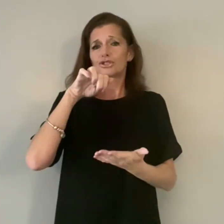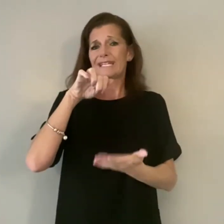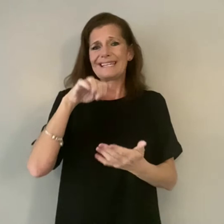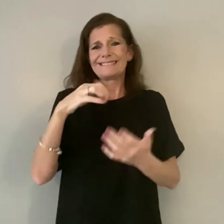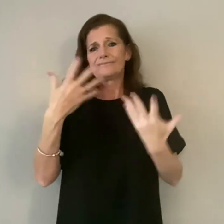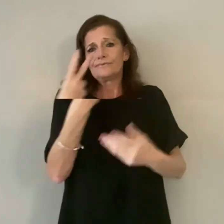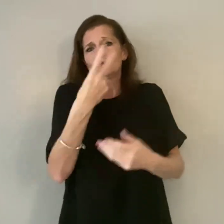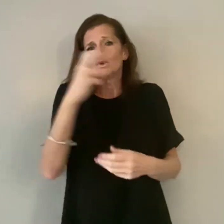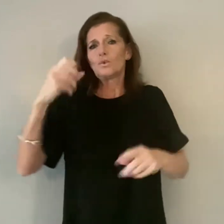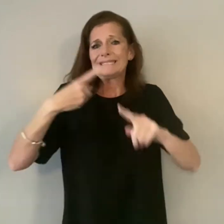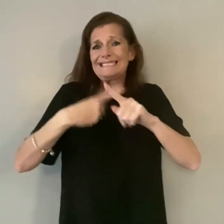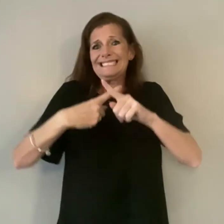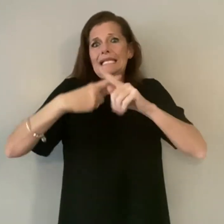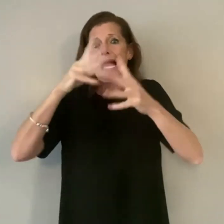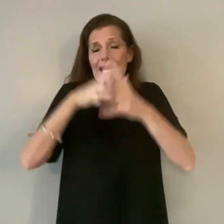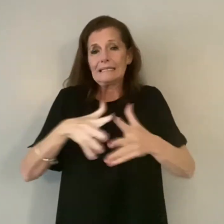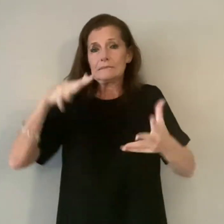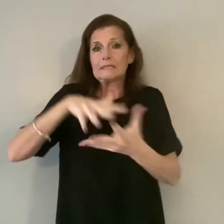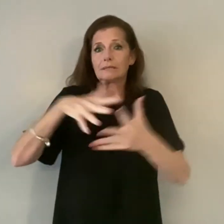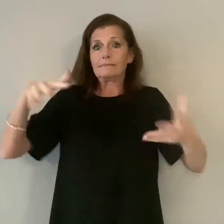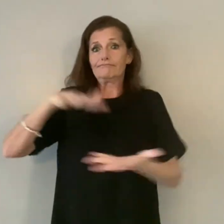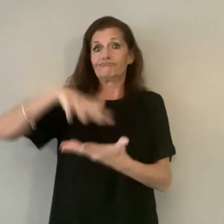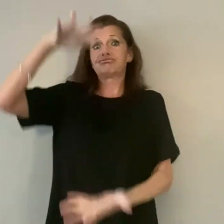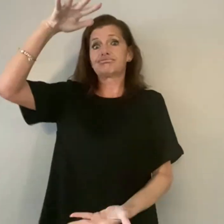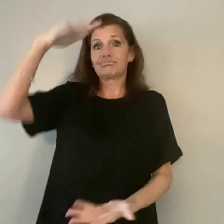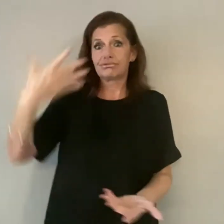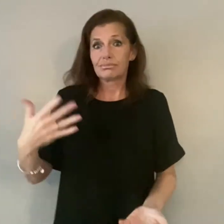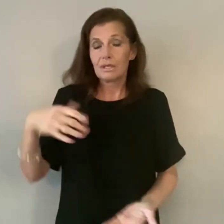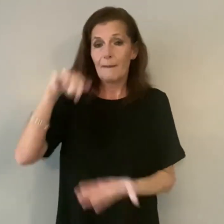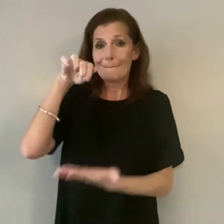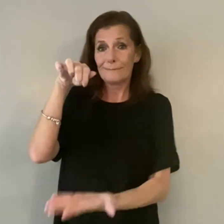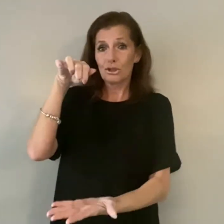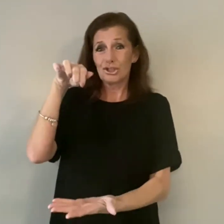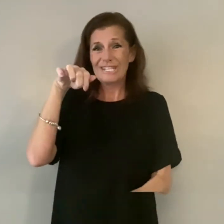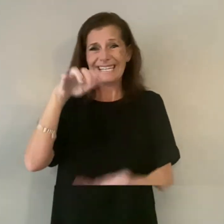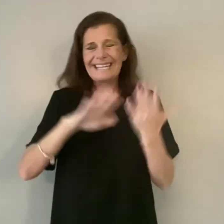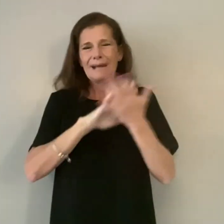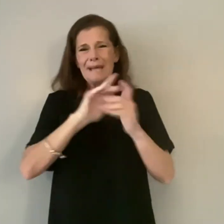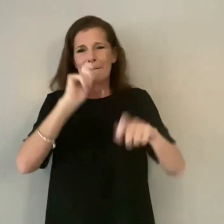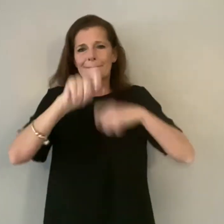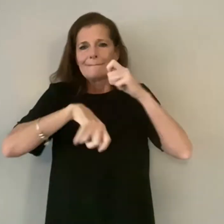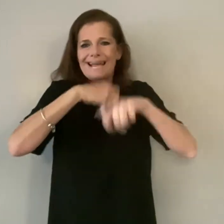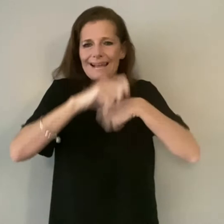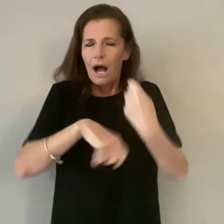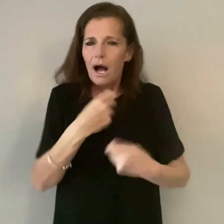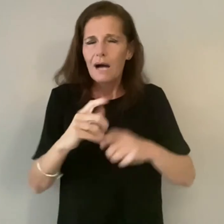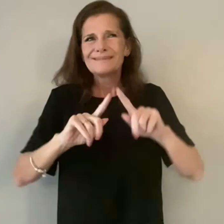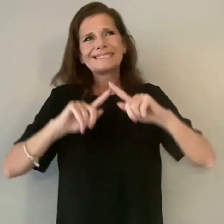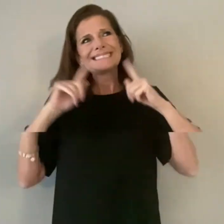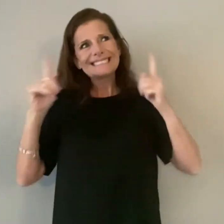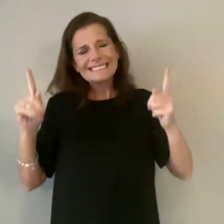I don't know, 10, 15, 20 times that a Blaze, or maybe even more, that has a certain institutionalized